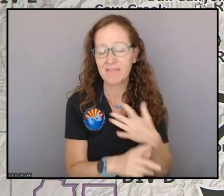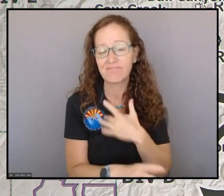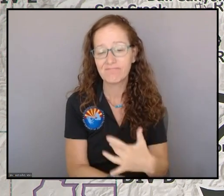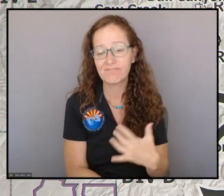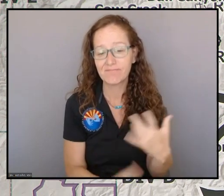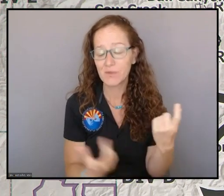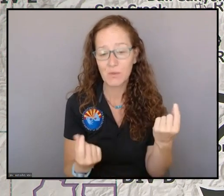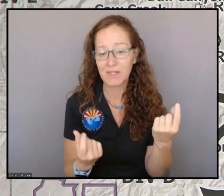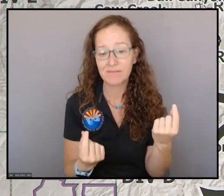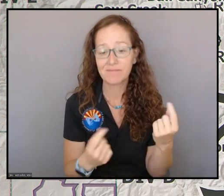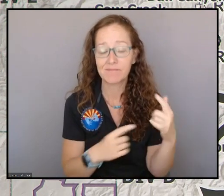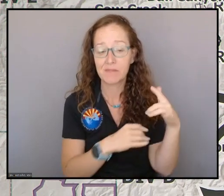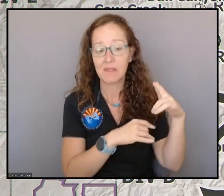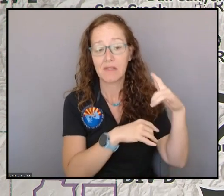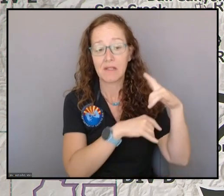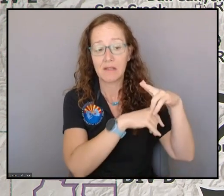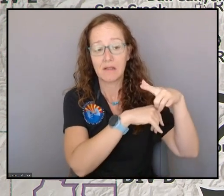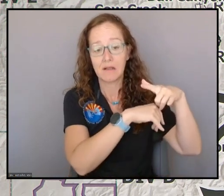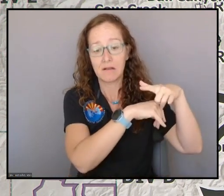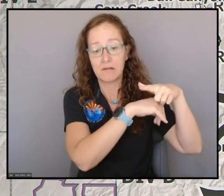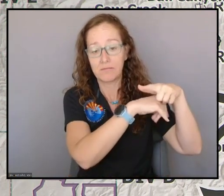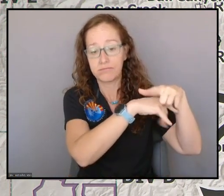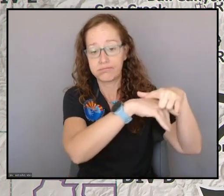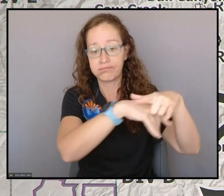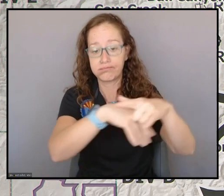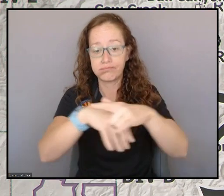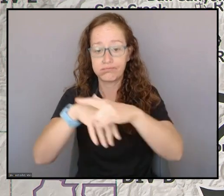in the tools that we use to gather that-- down here as well